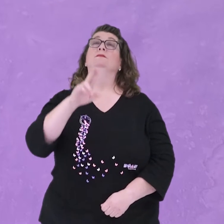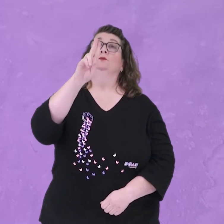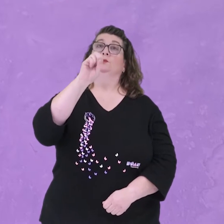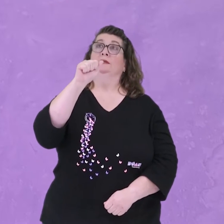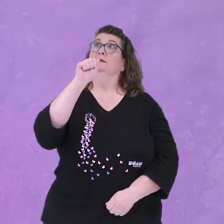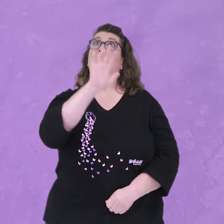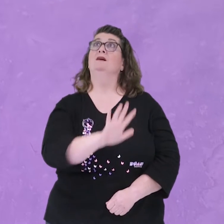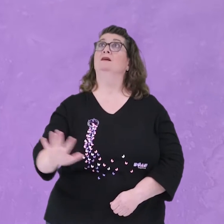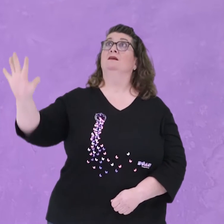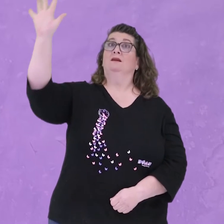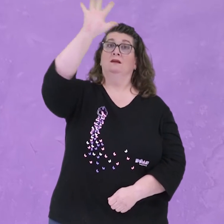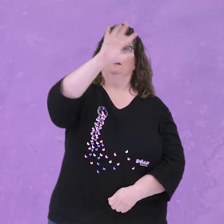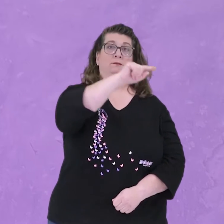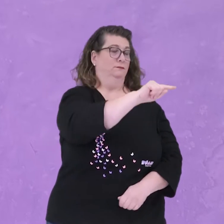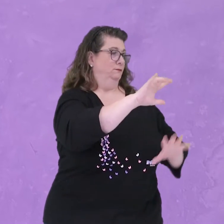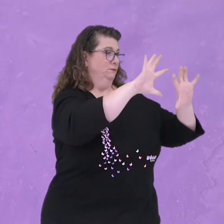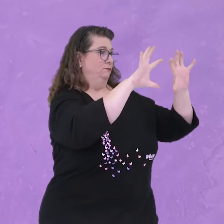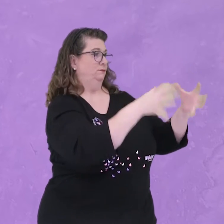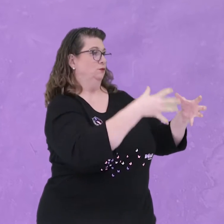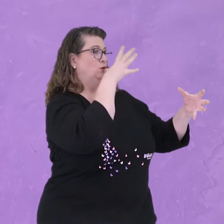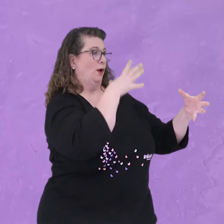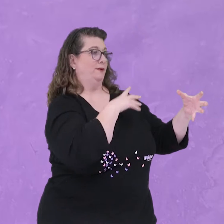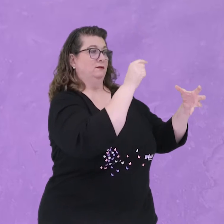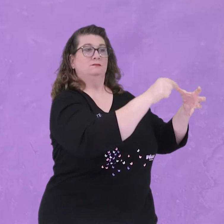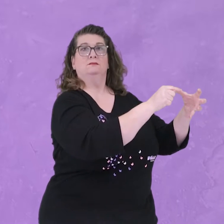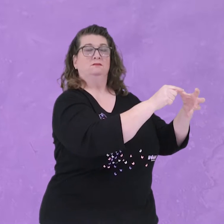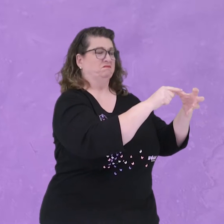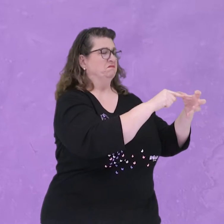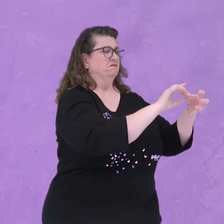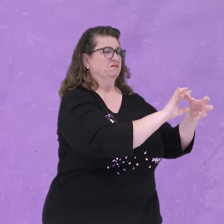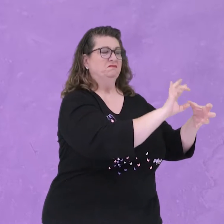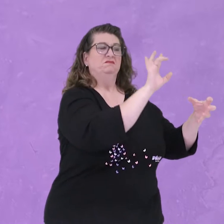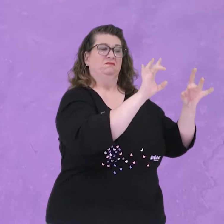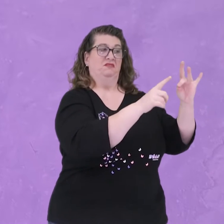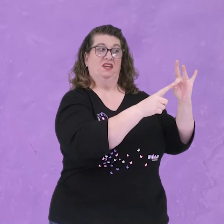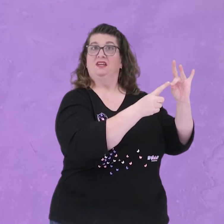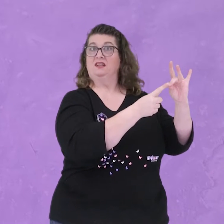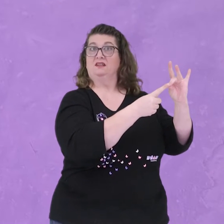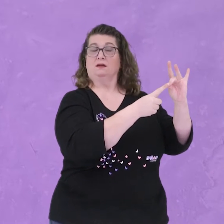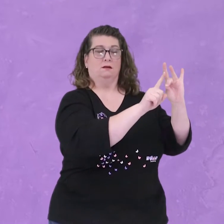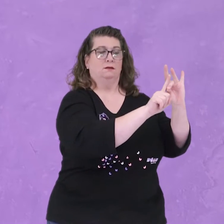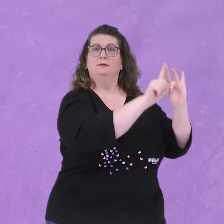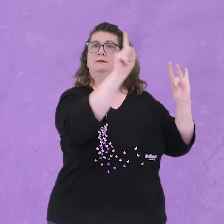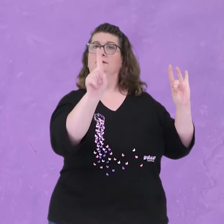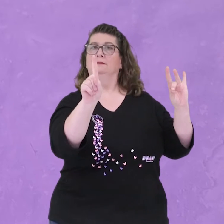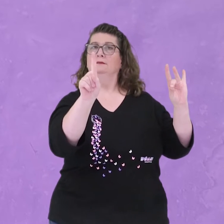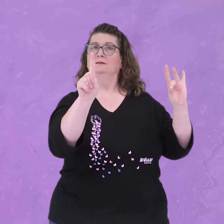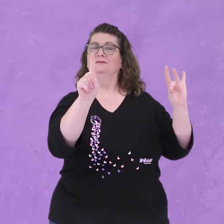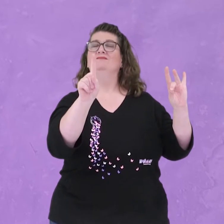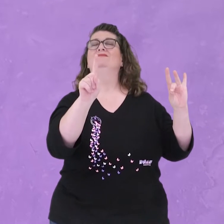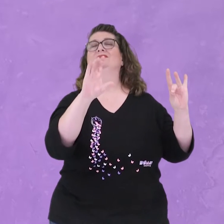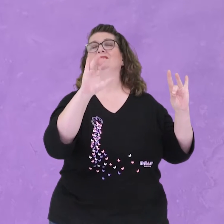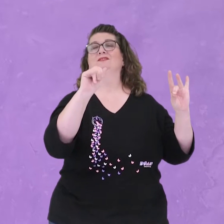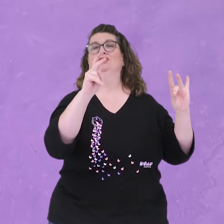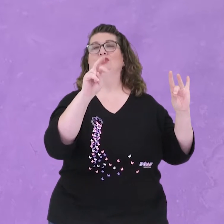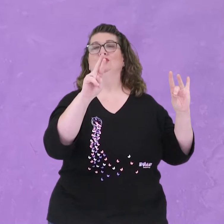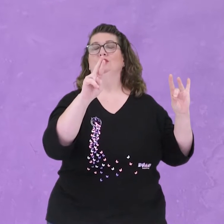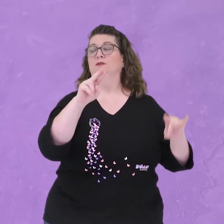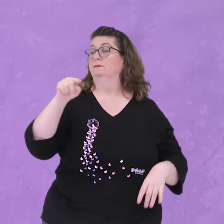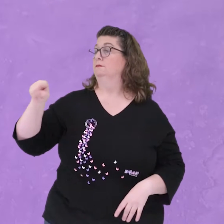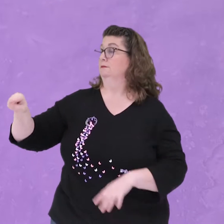In the United States, 1 in 8 women will be diagnosed with with invasive breast cancer,